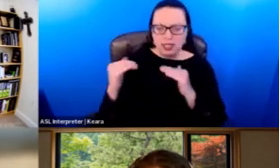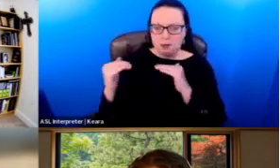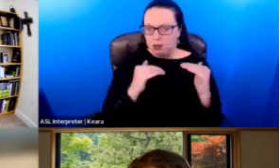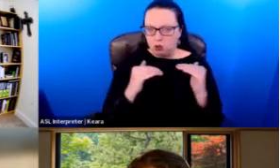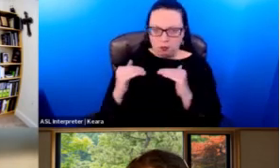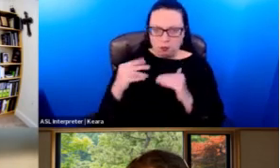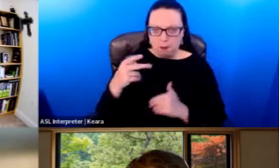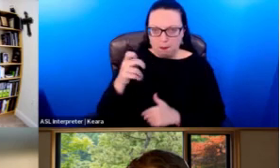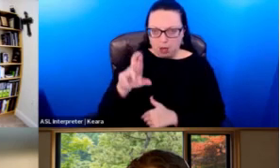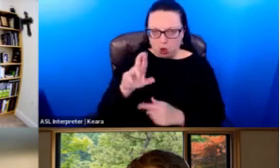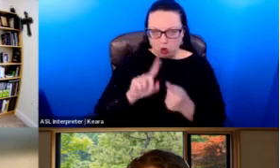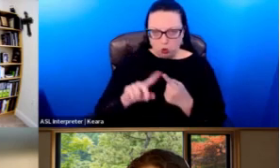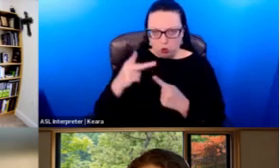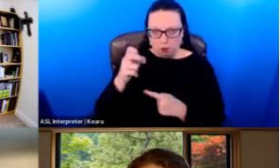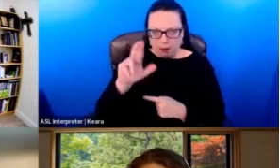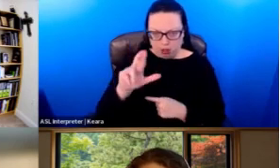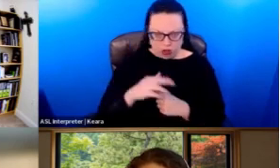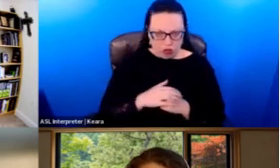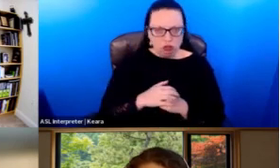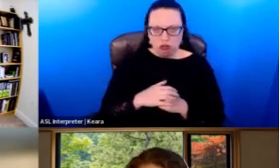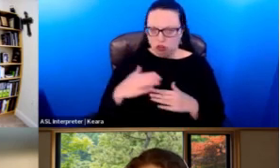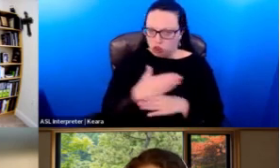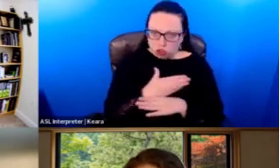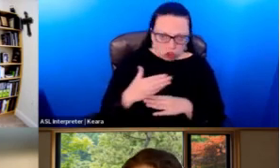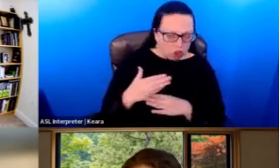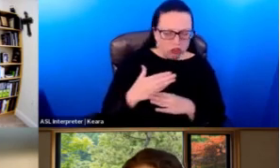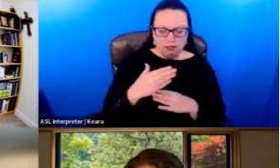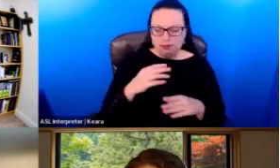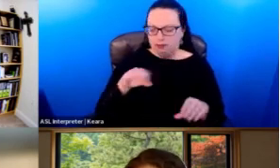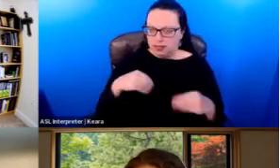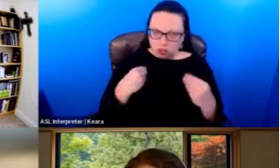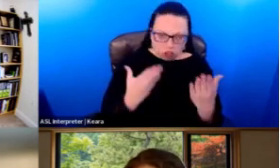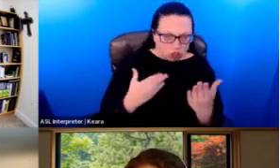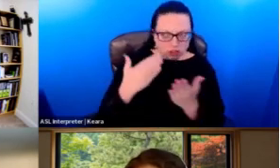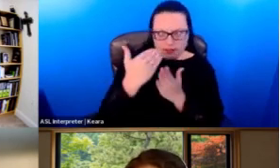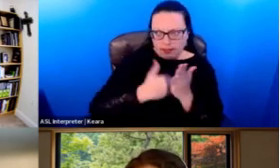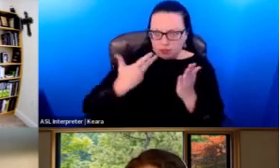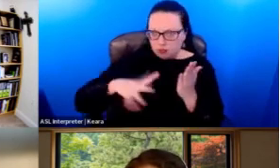talking to each other sharing strategies, sharing tips, sharing lessons learned. And we